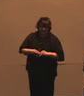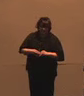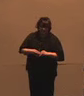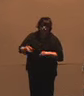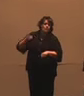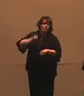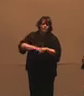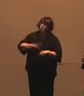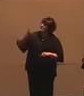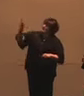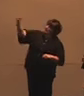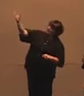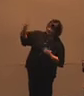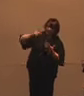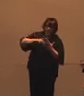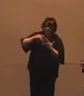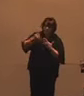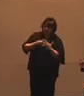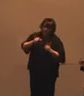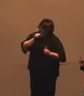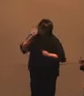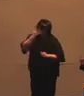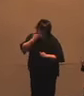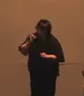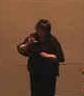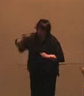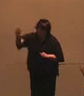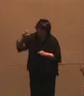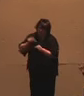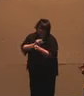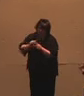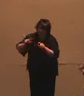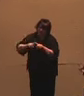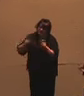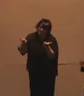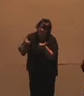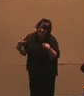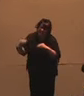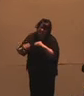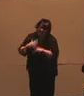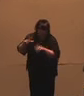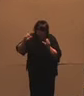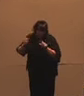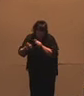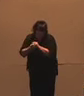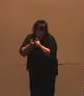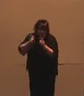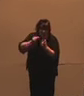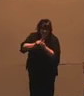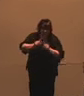But bigger influence could be translated in a different way